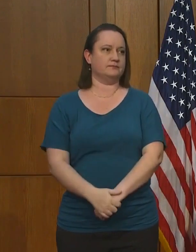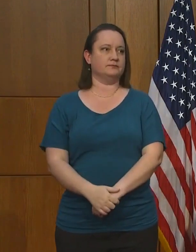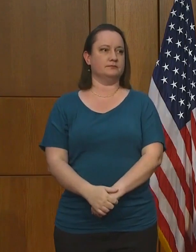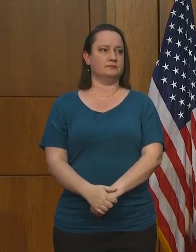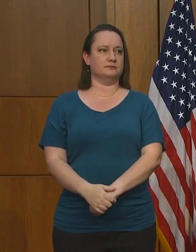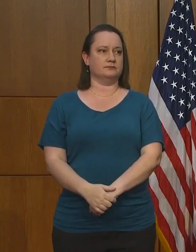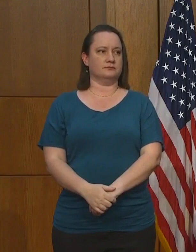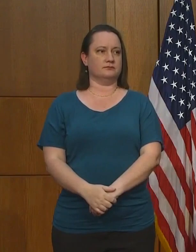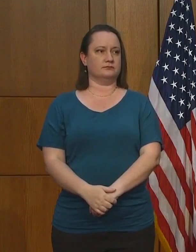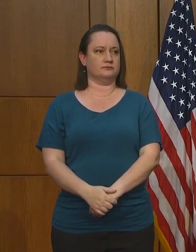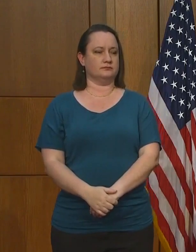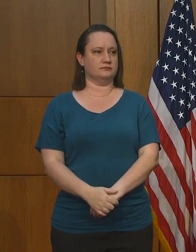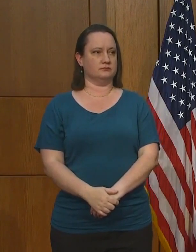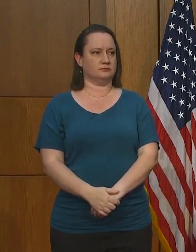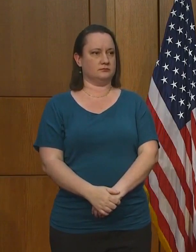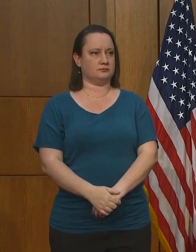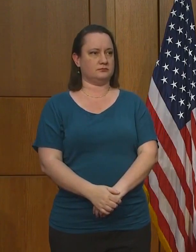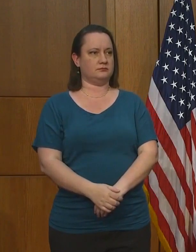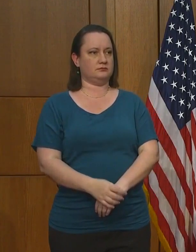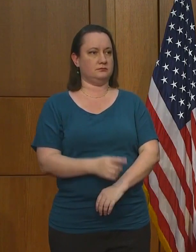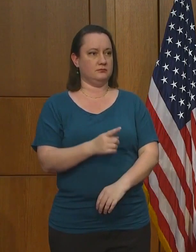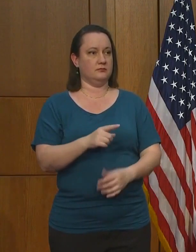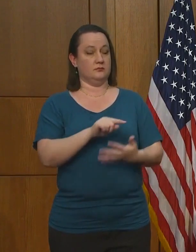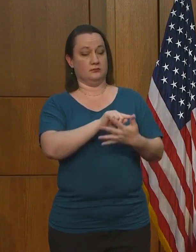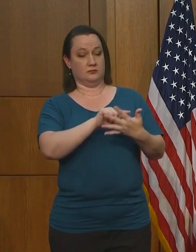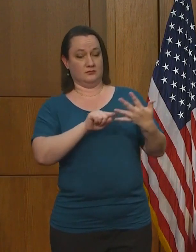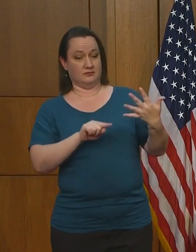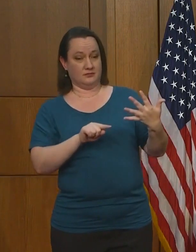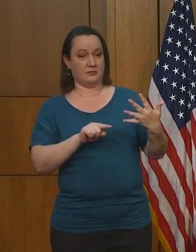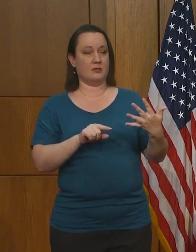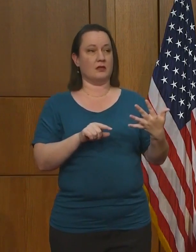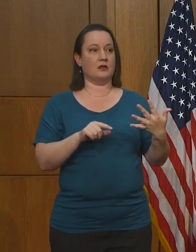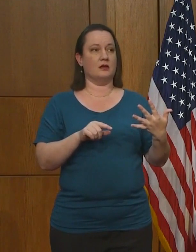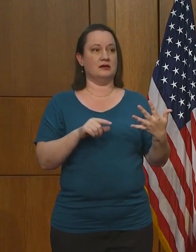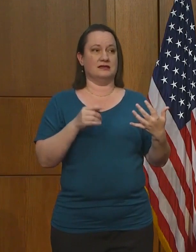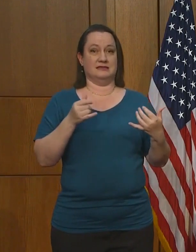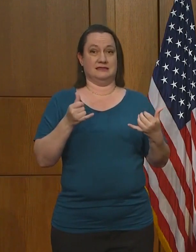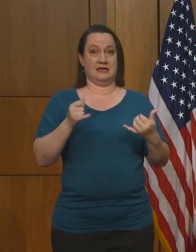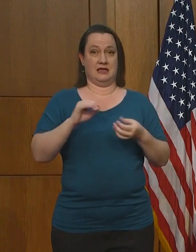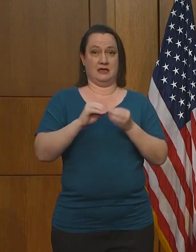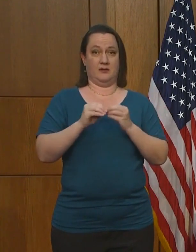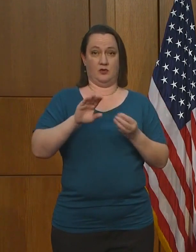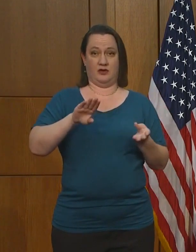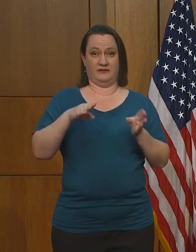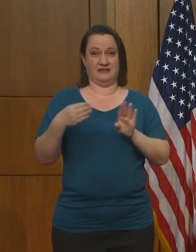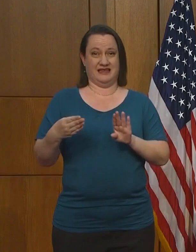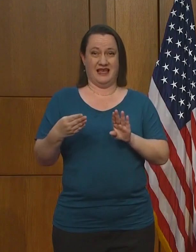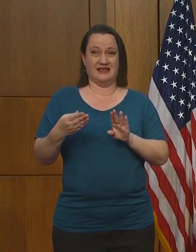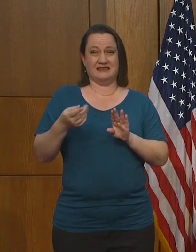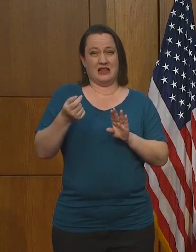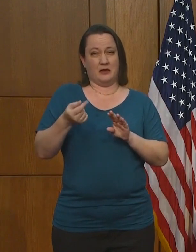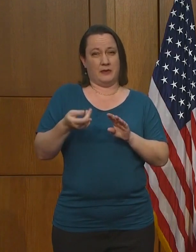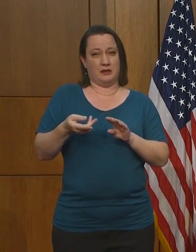MOVE INTO FACE TO. ALONG WITH THE STATISTICS SO THERE WAS A- A TICKET AND THE NUMBER OF